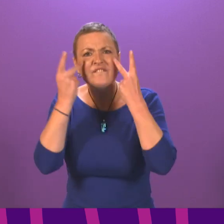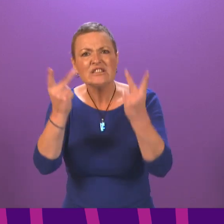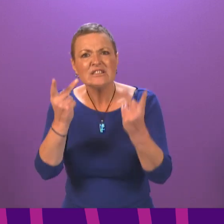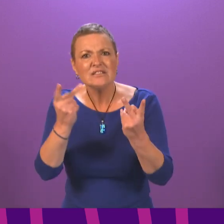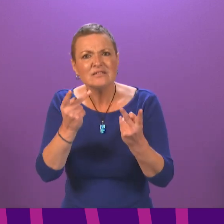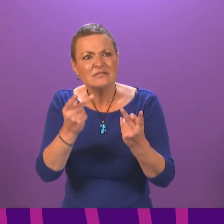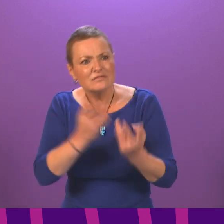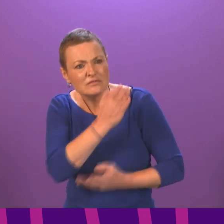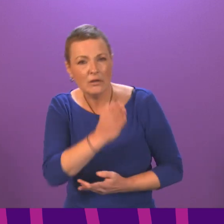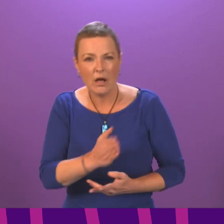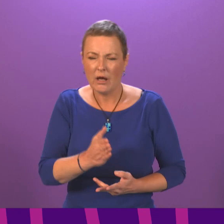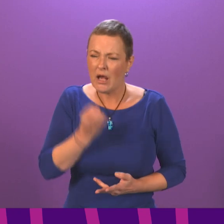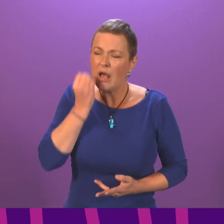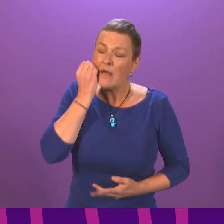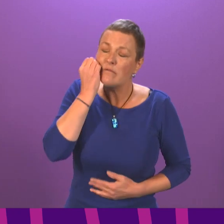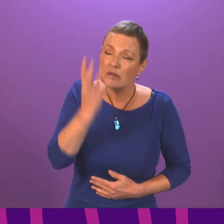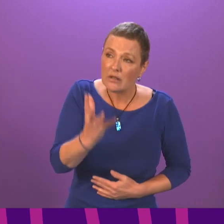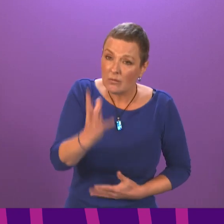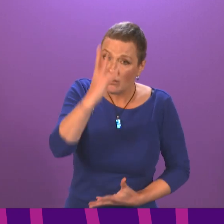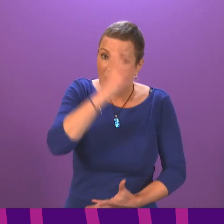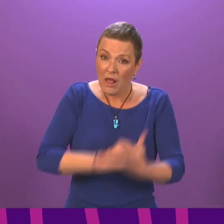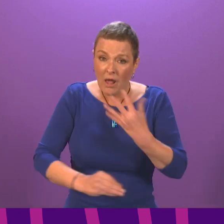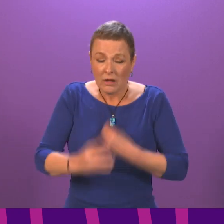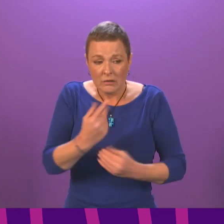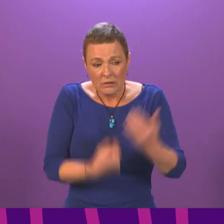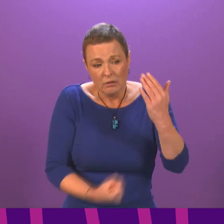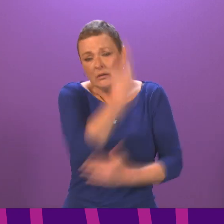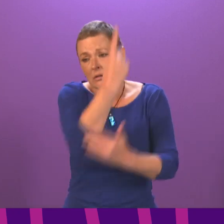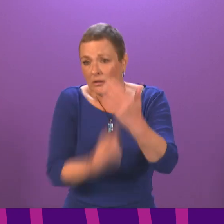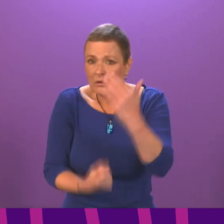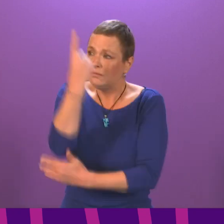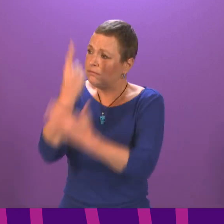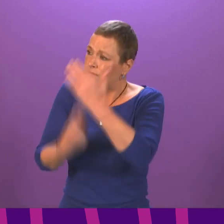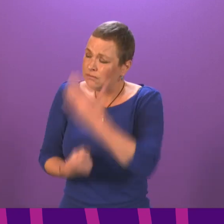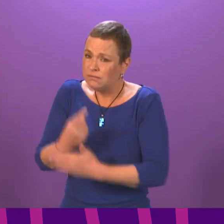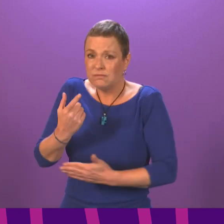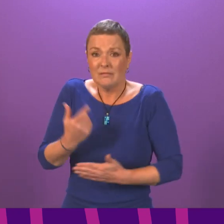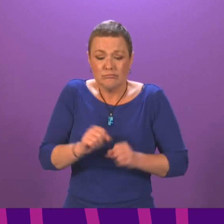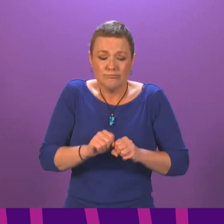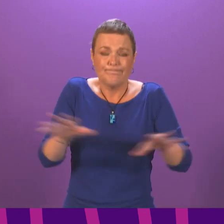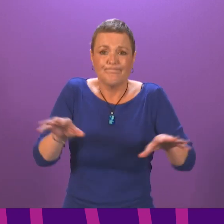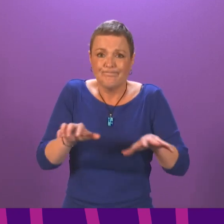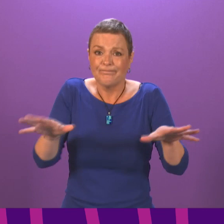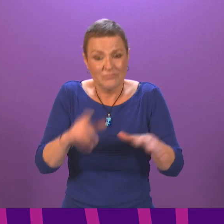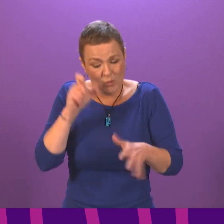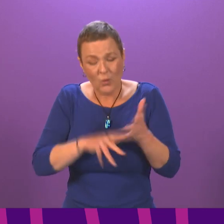daily of serious and multiple outbreaks of Covid-19 in residential care homes. In the